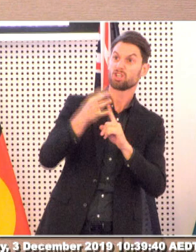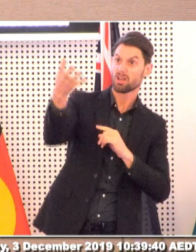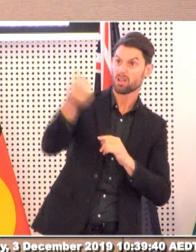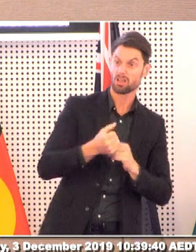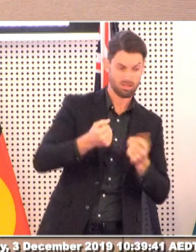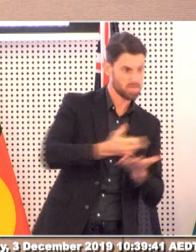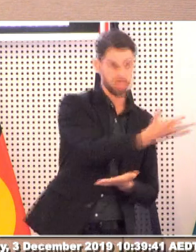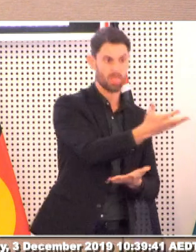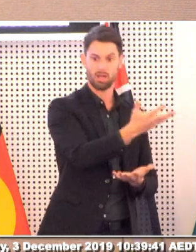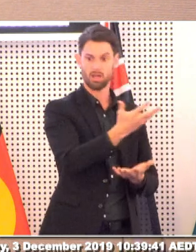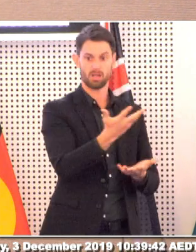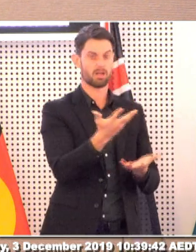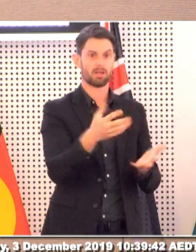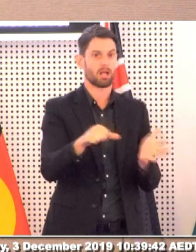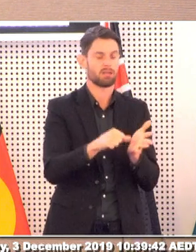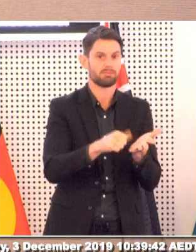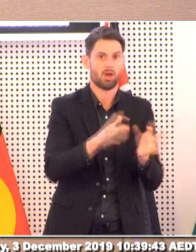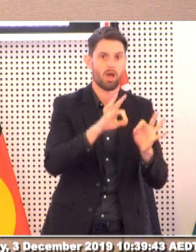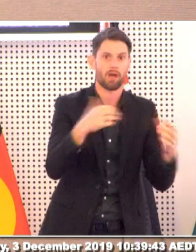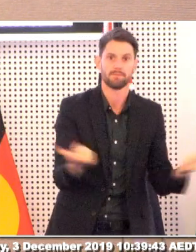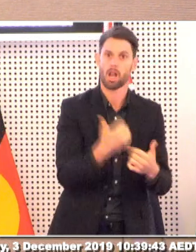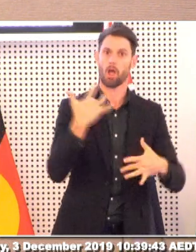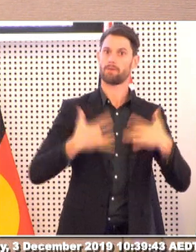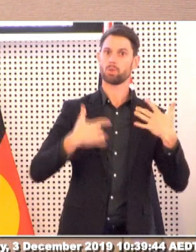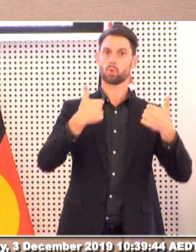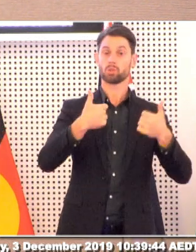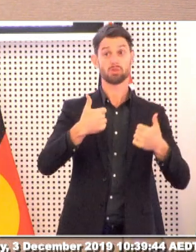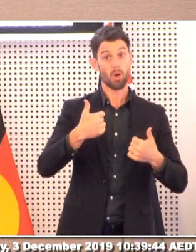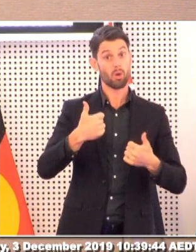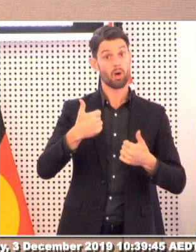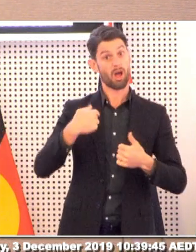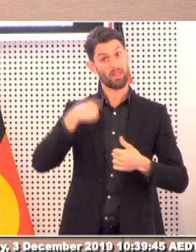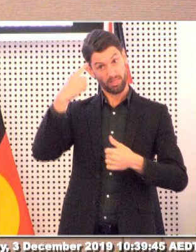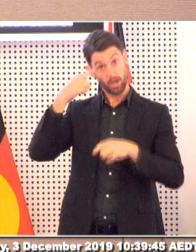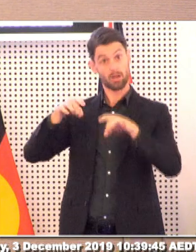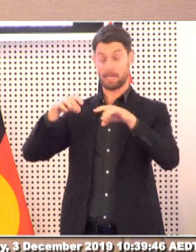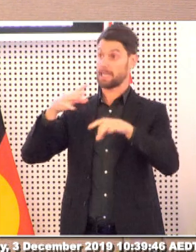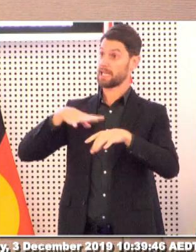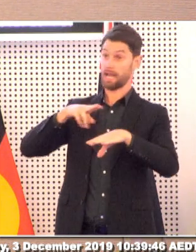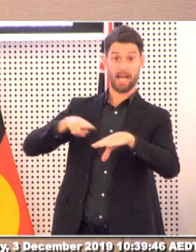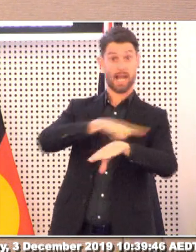So a national plan to build 100,000, at least, new homes that are affordable where